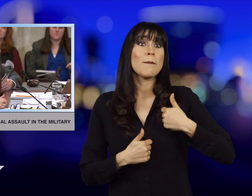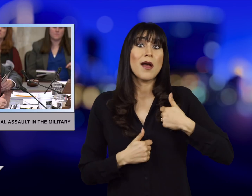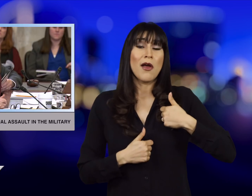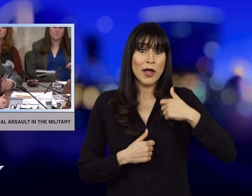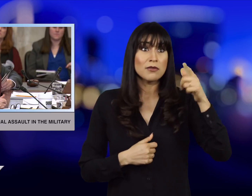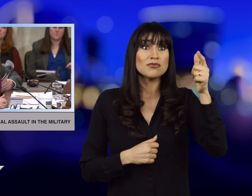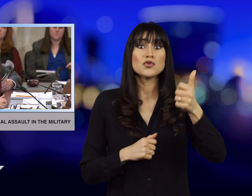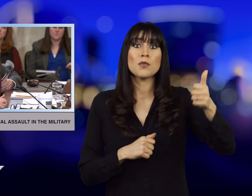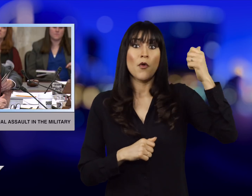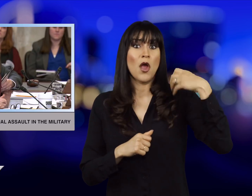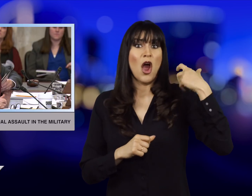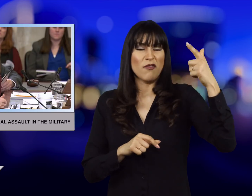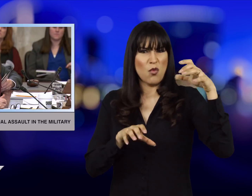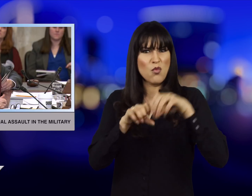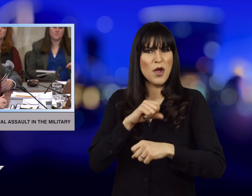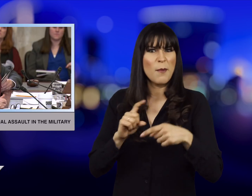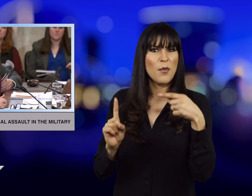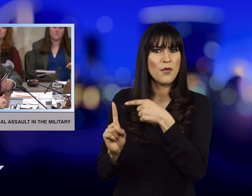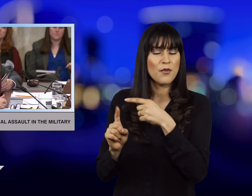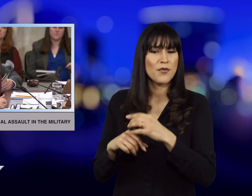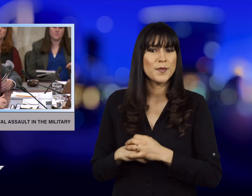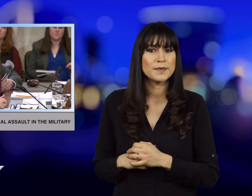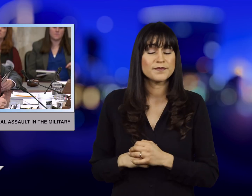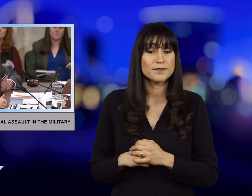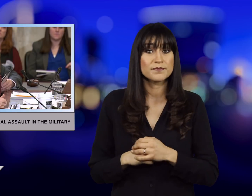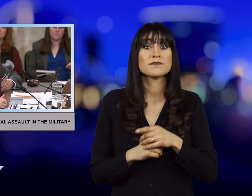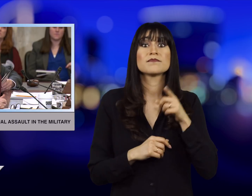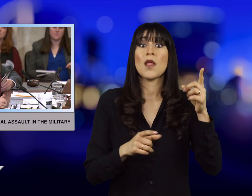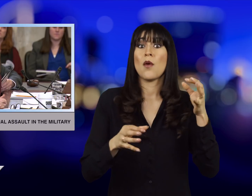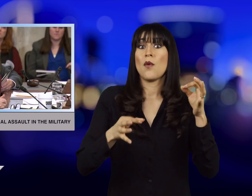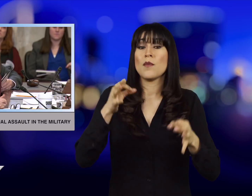revealed she was raped by a superior officer while serving in the military.